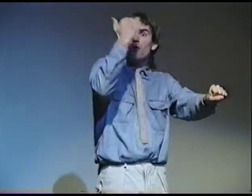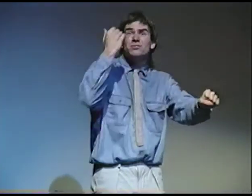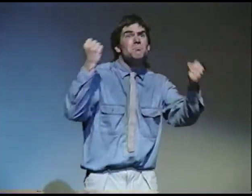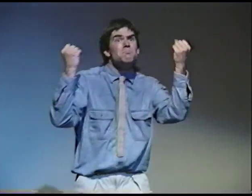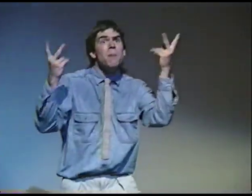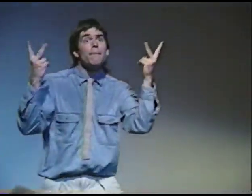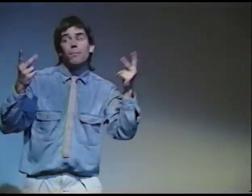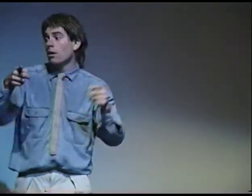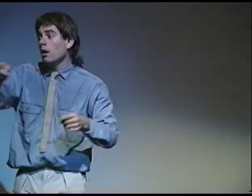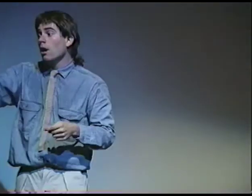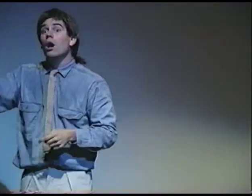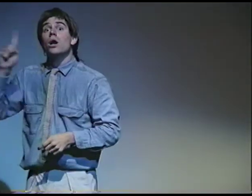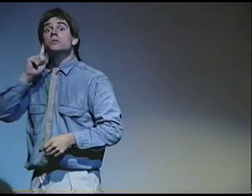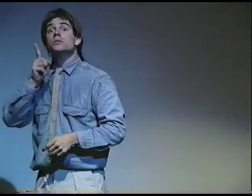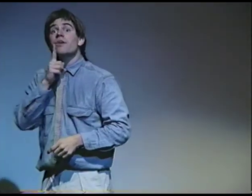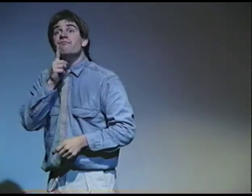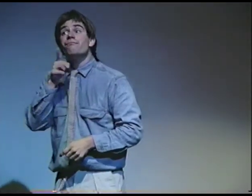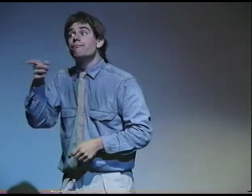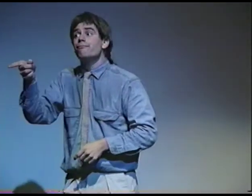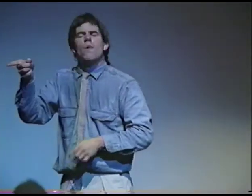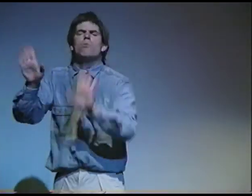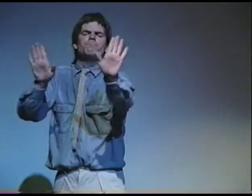So it could become part of American literature.